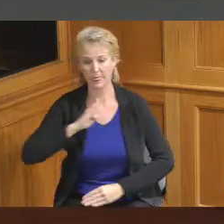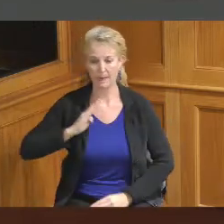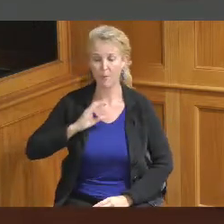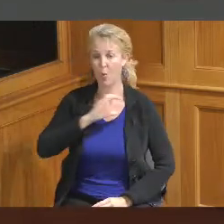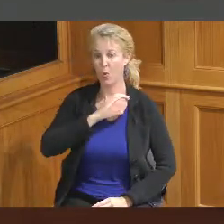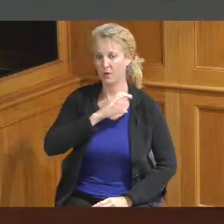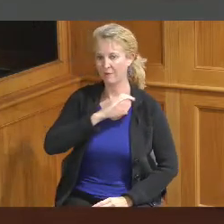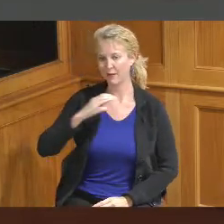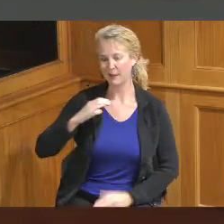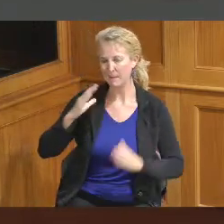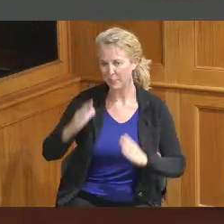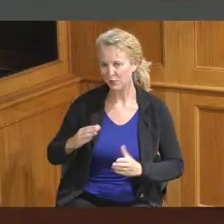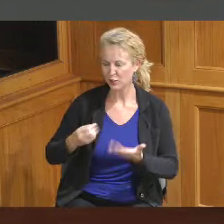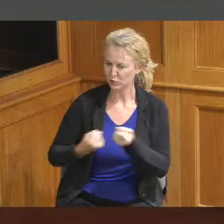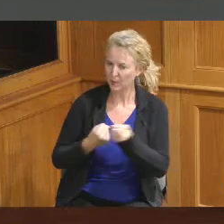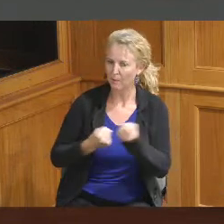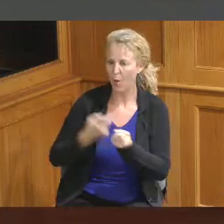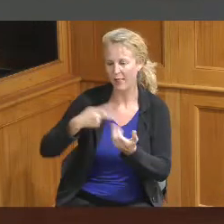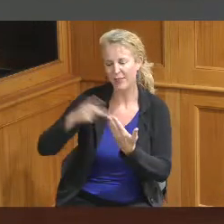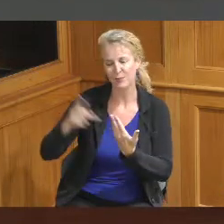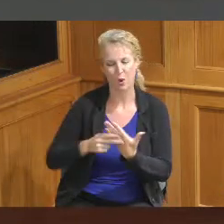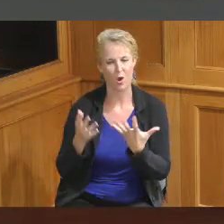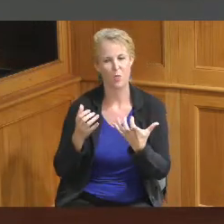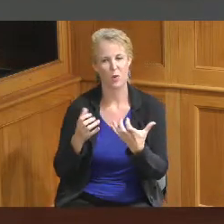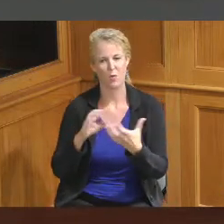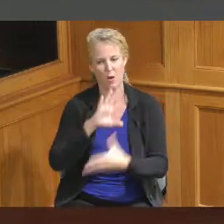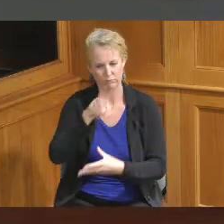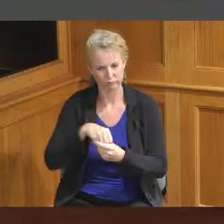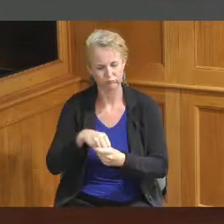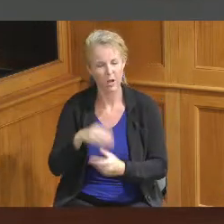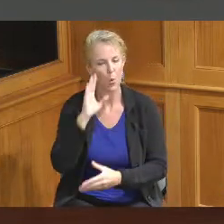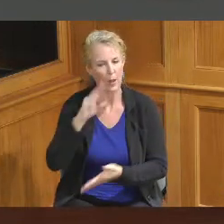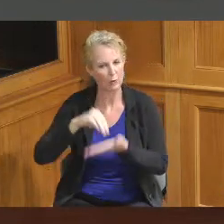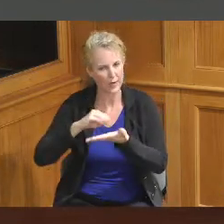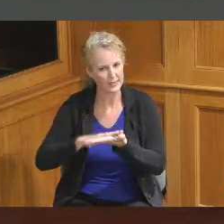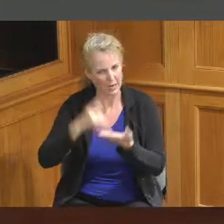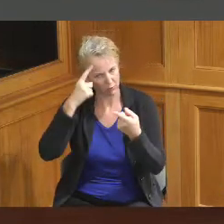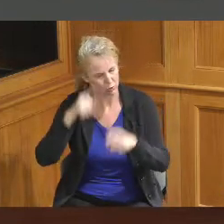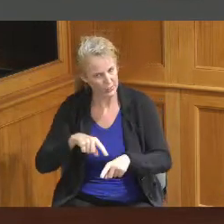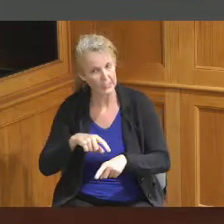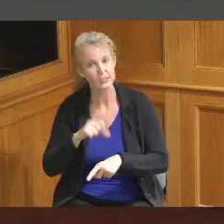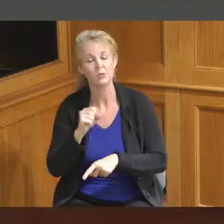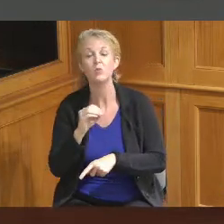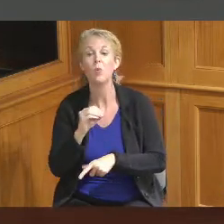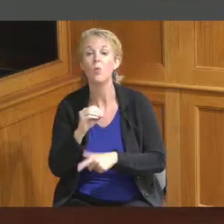this money out there we'll make sure that's tied up into though so there's another there's another